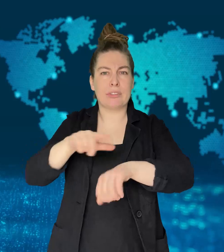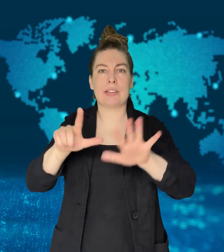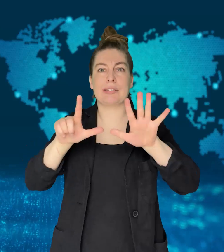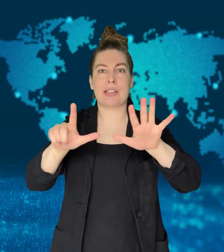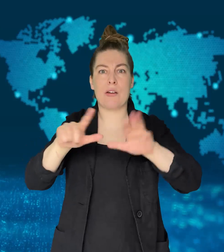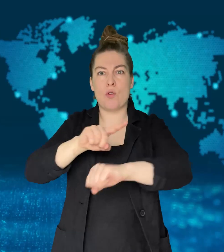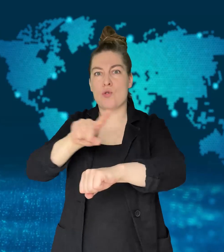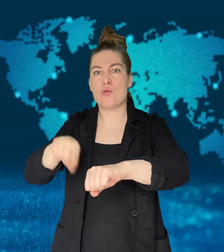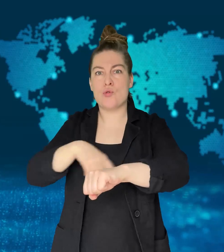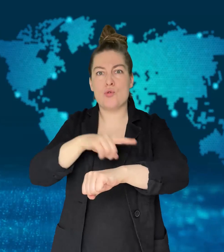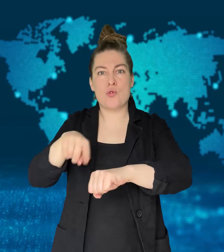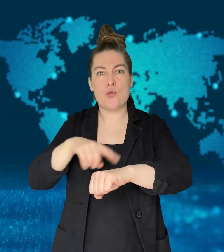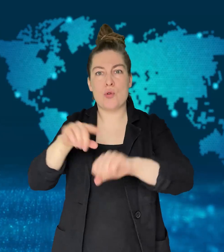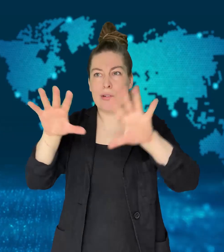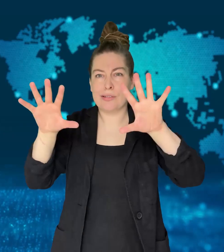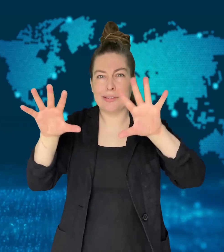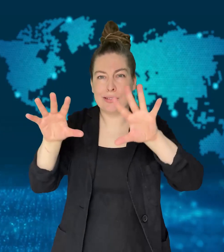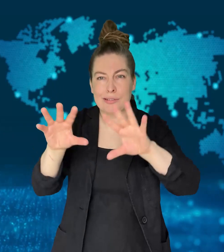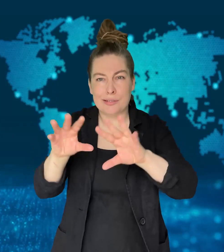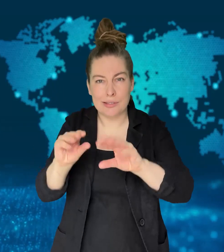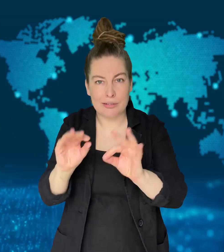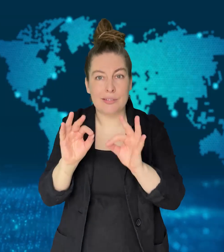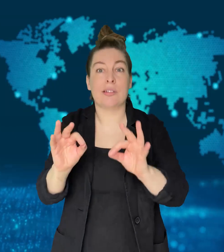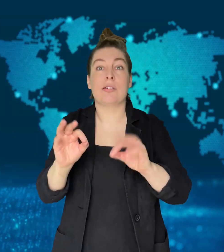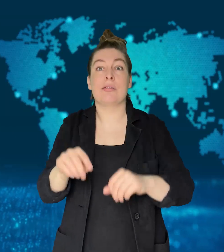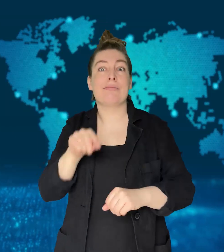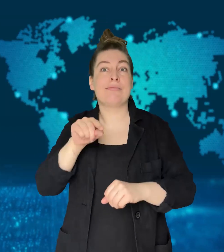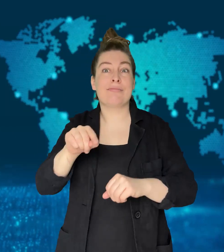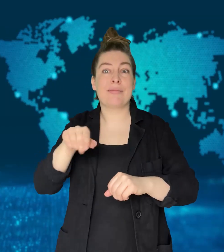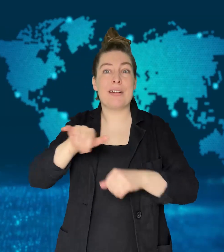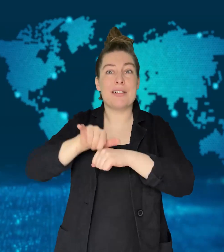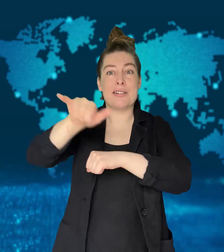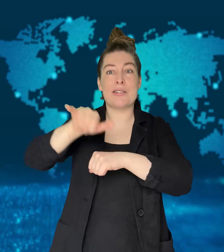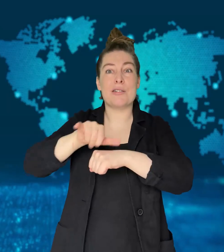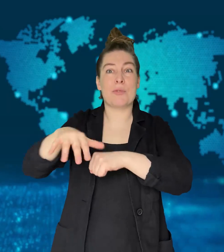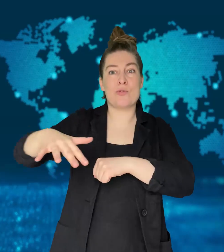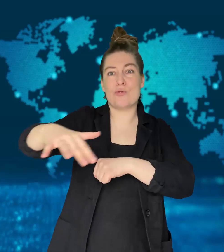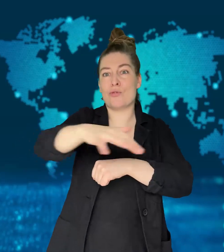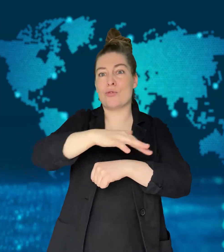Although the fire was contained in 7 hours,